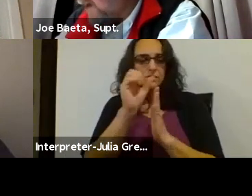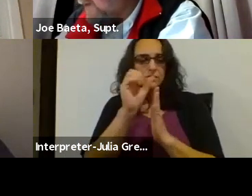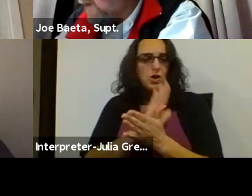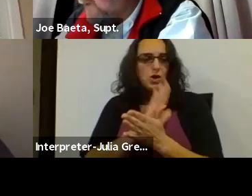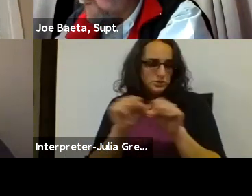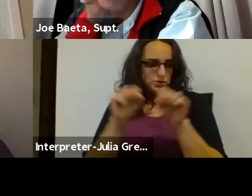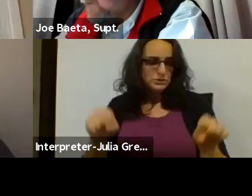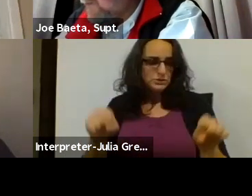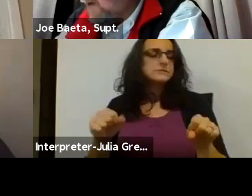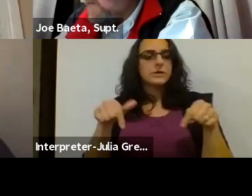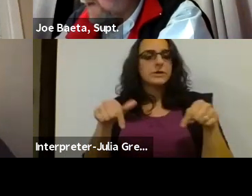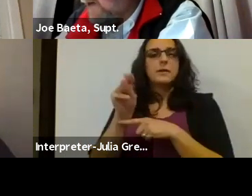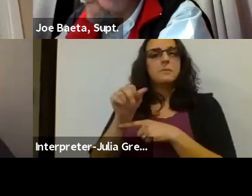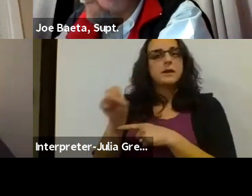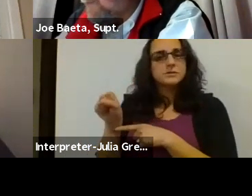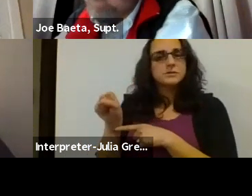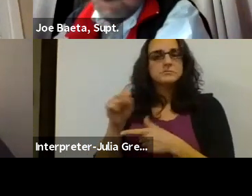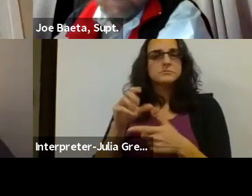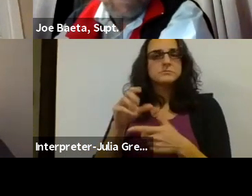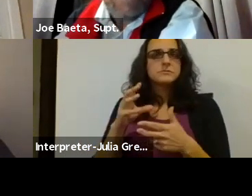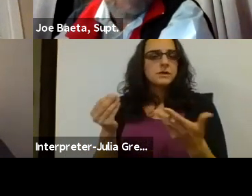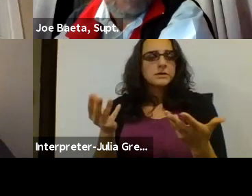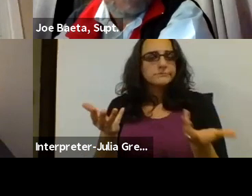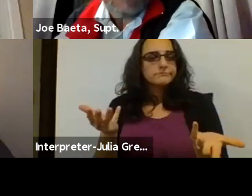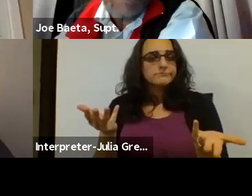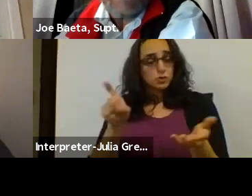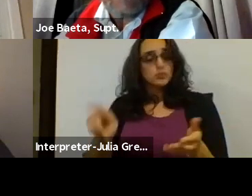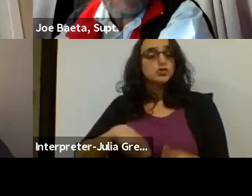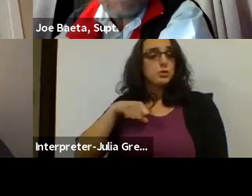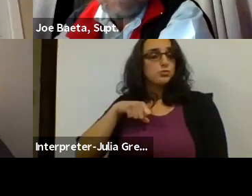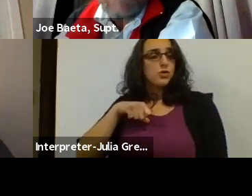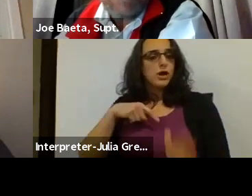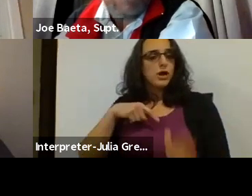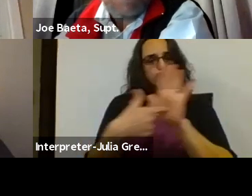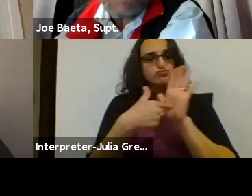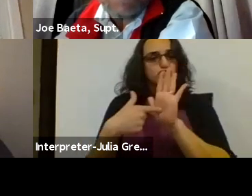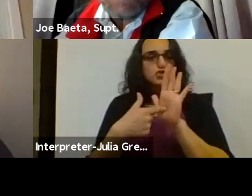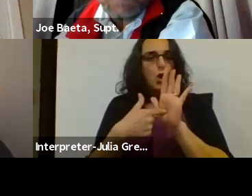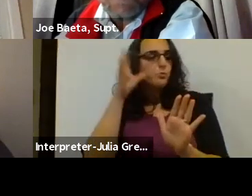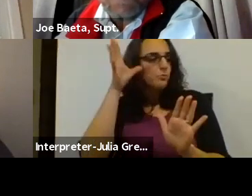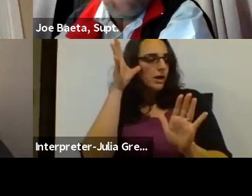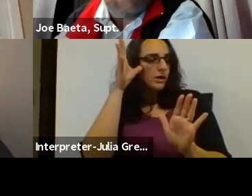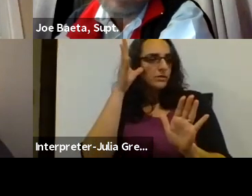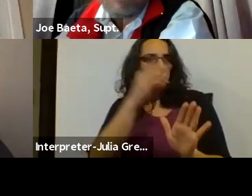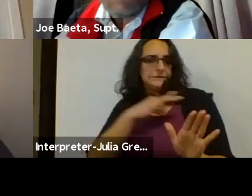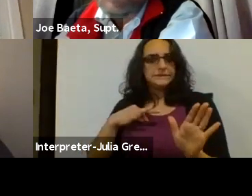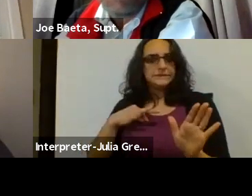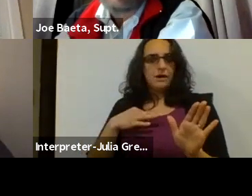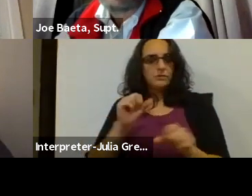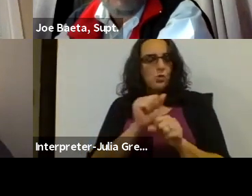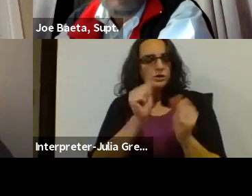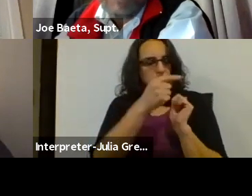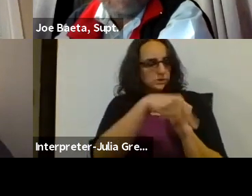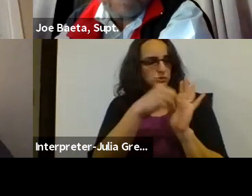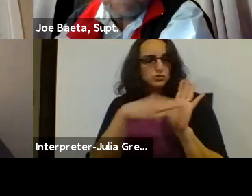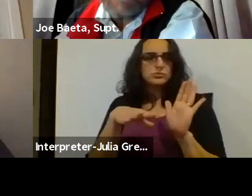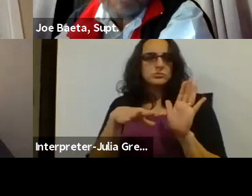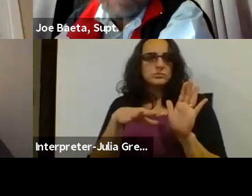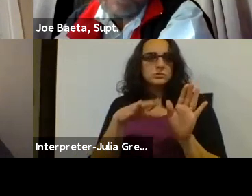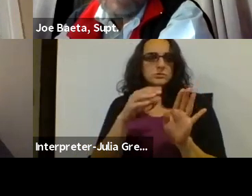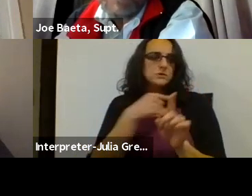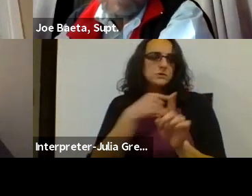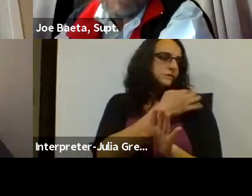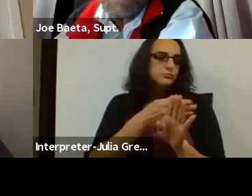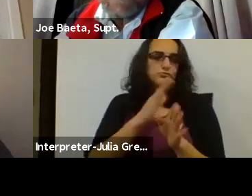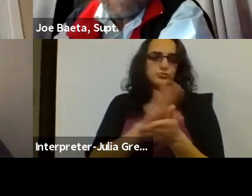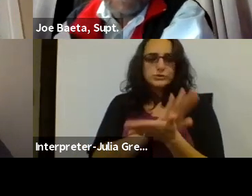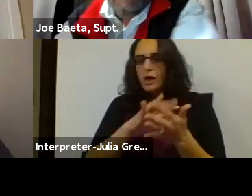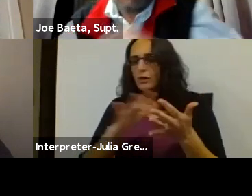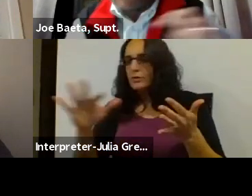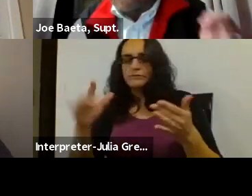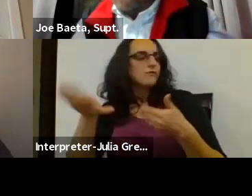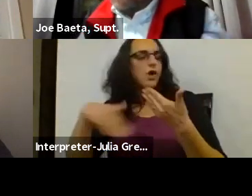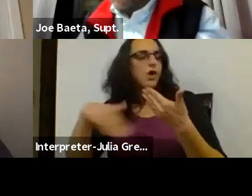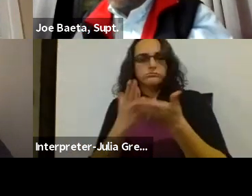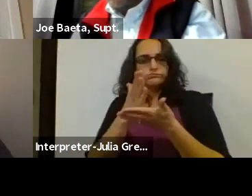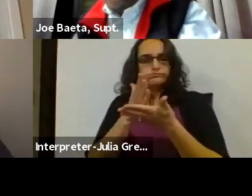Joe Baeta, Supt. : And and should be proud of your parents and your staff that works with these students from since preschool, all the way up. They've all been part of supporting them and getting them there. So congratulations to the mall.